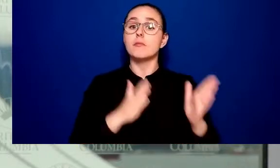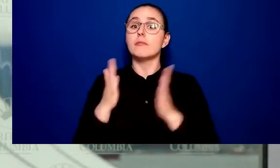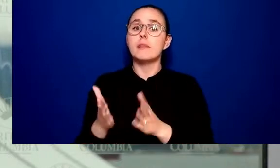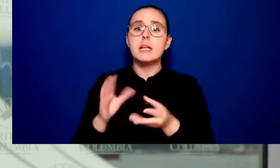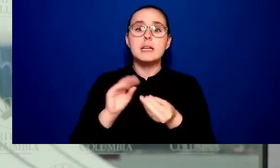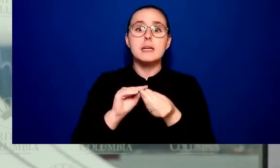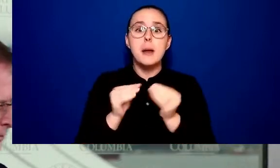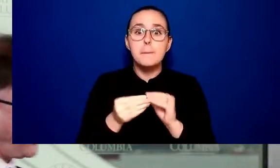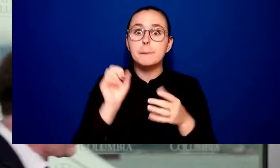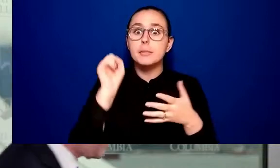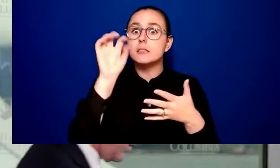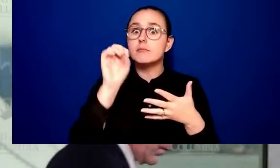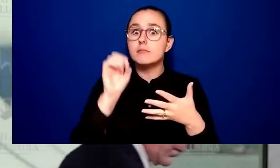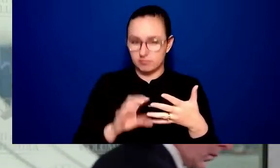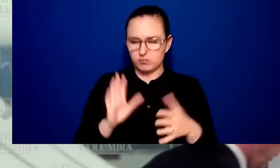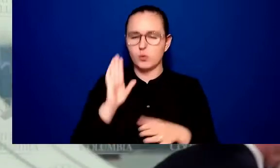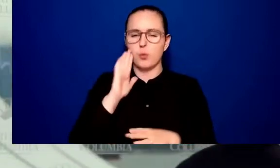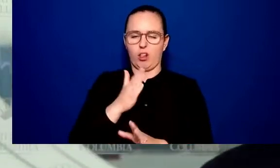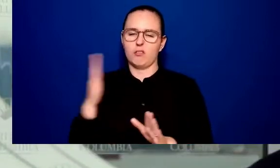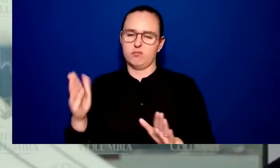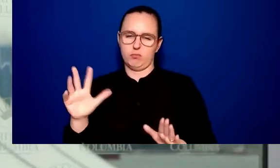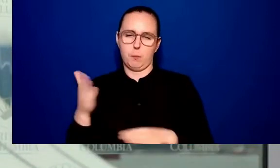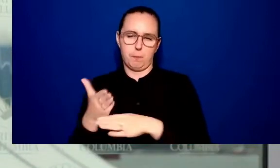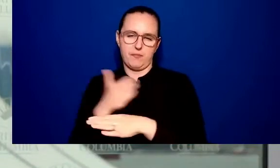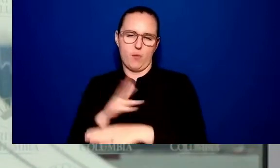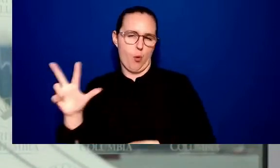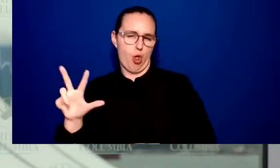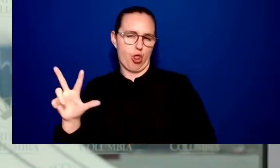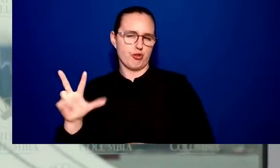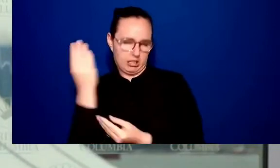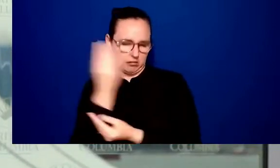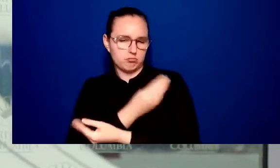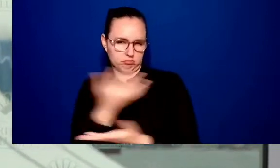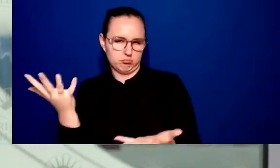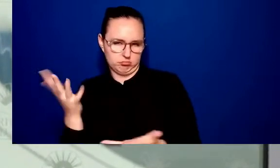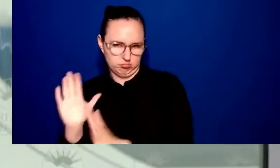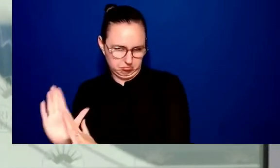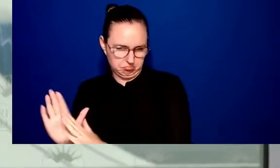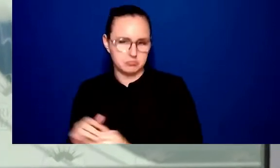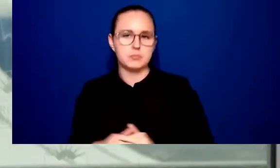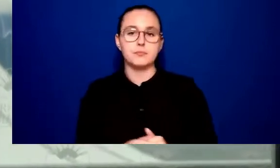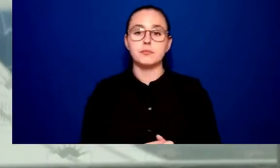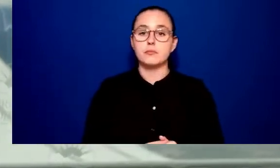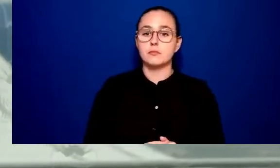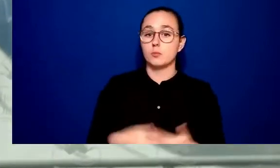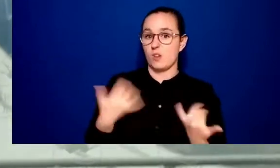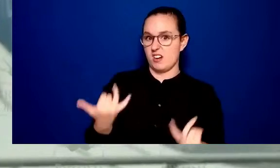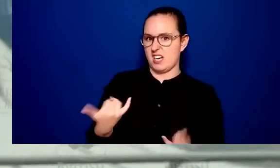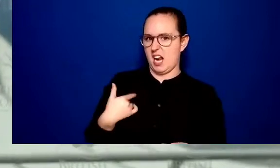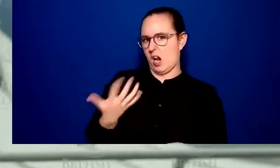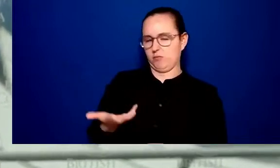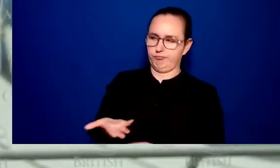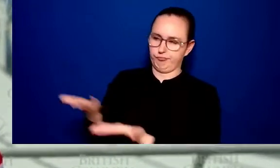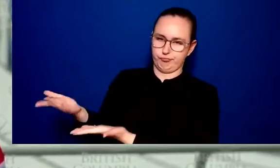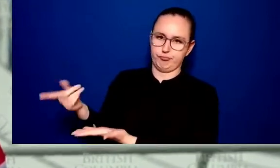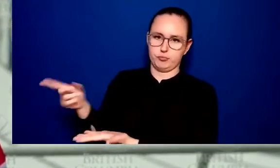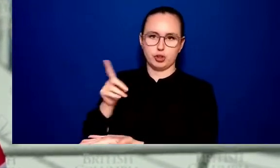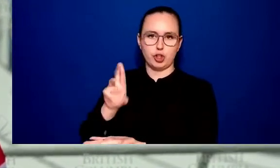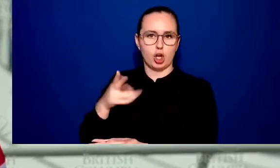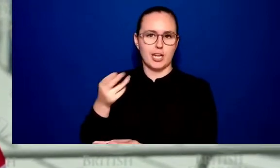Henry. Thank you very much. And